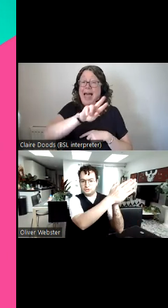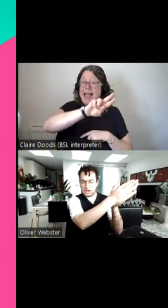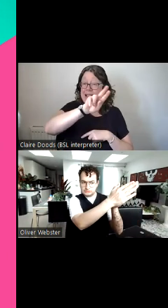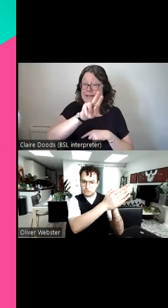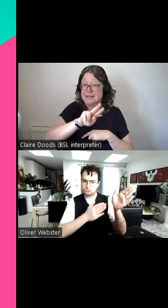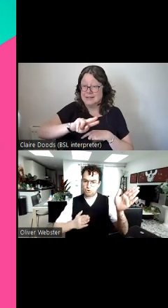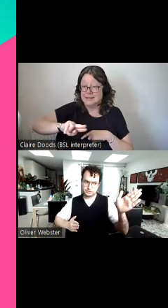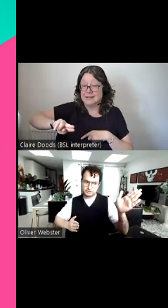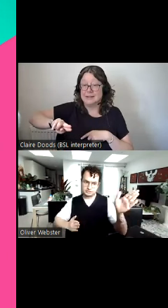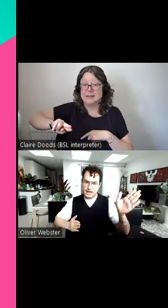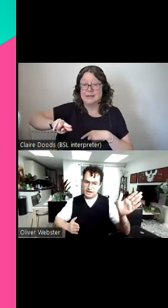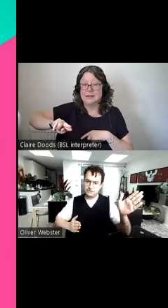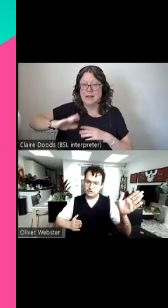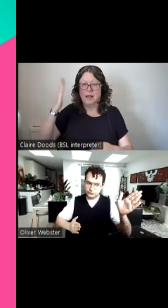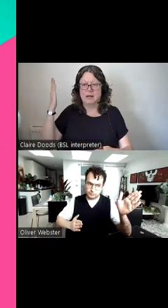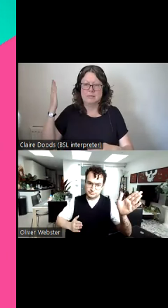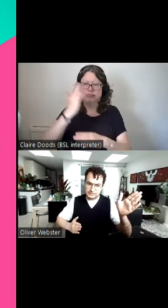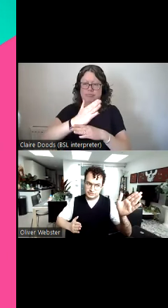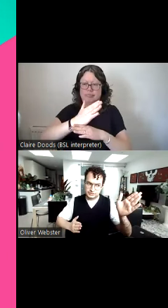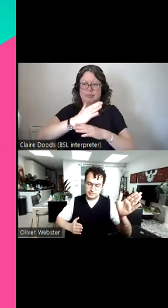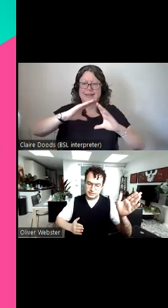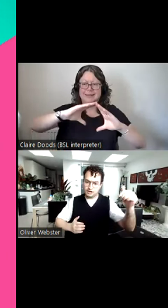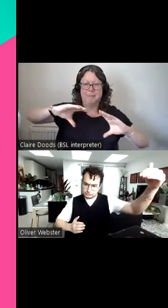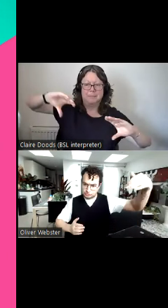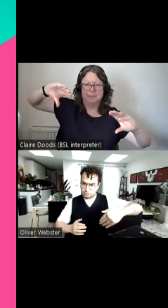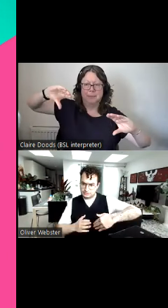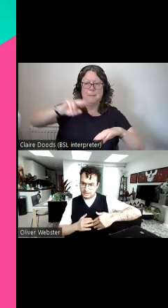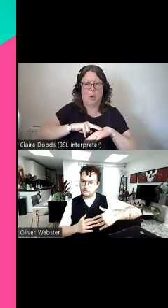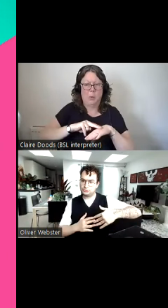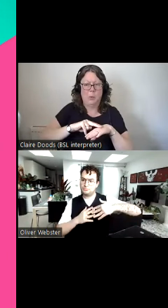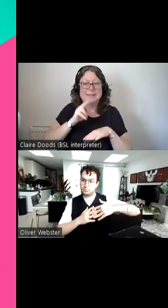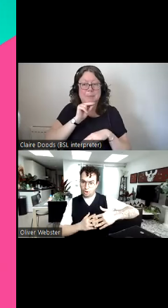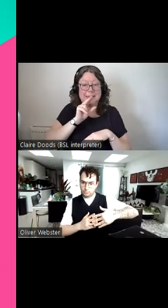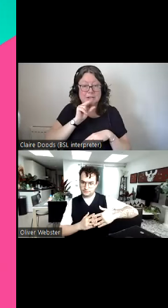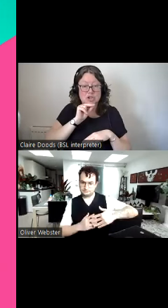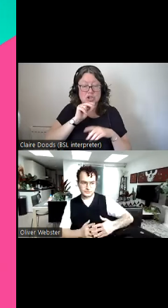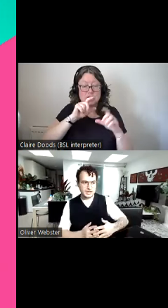cuts across the area of human speech. It cuts across that blue blob.